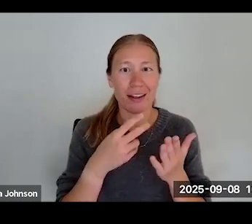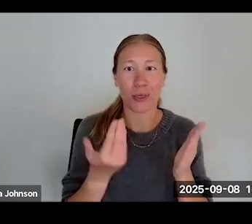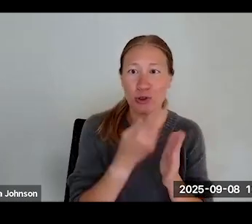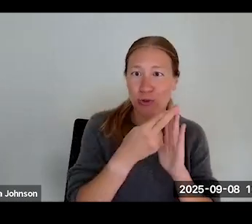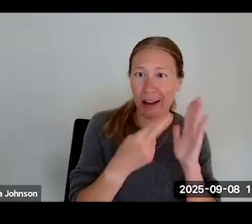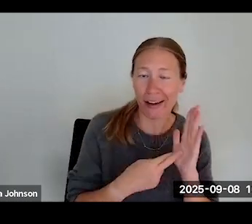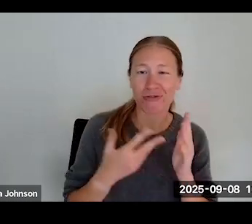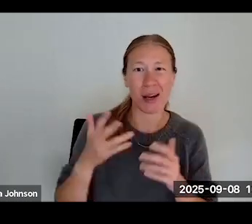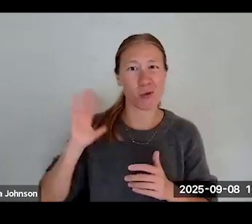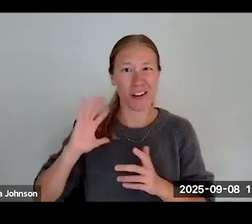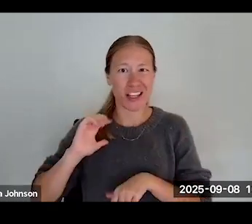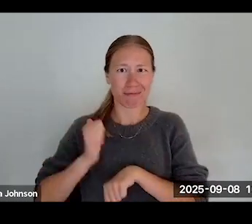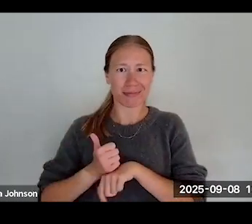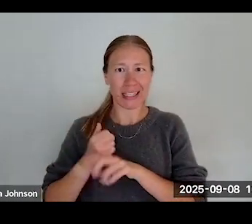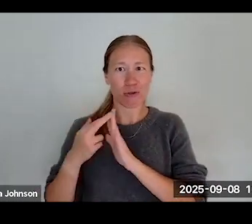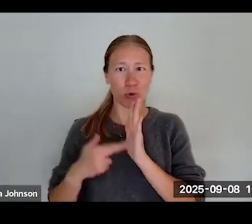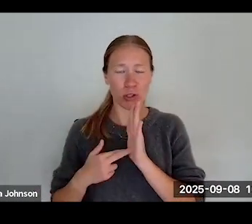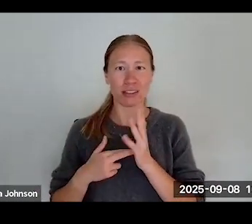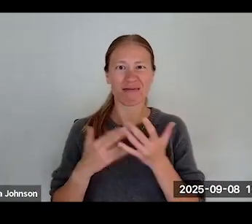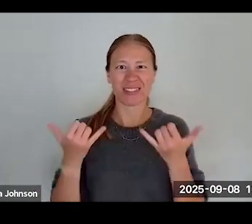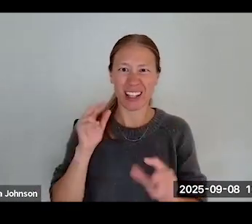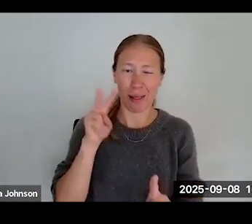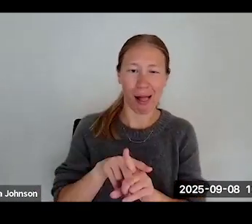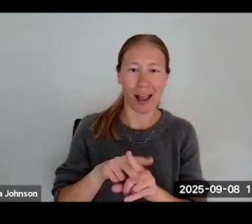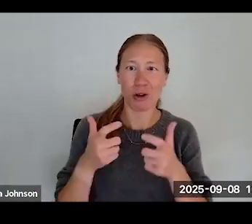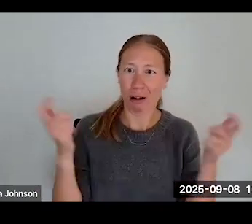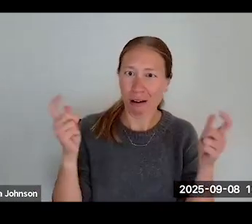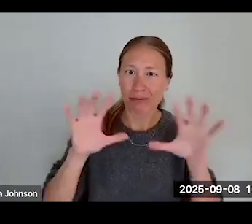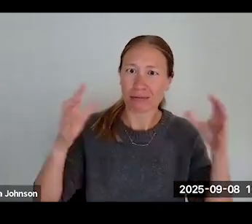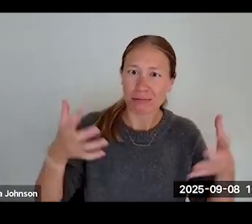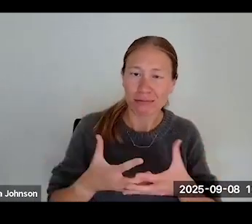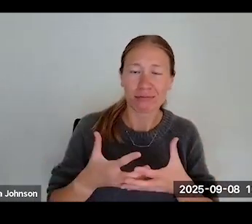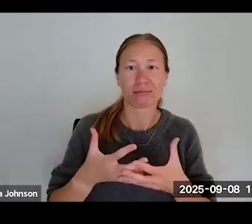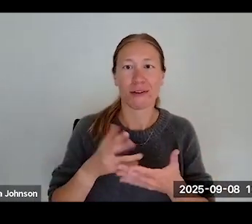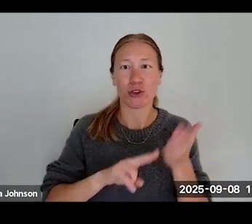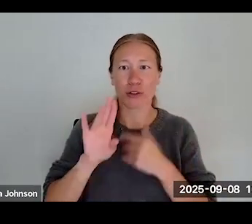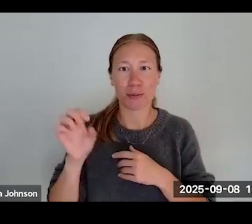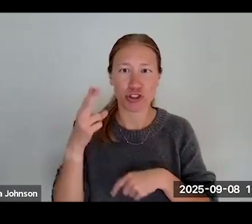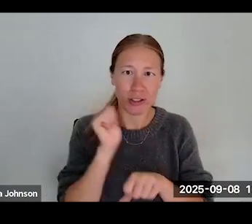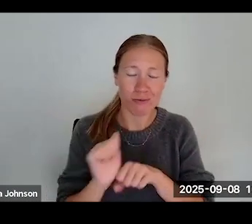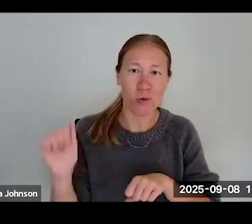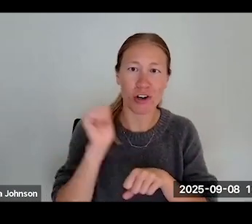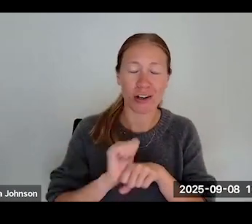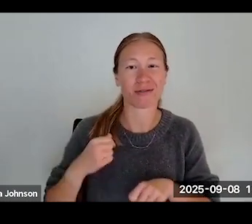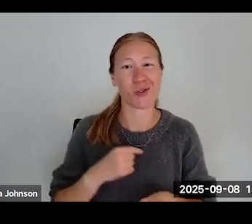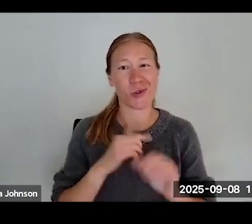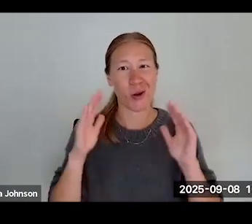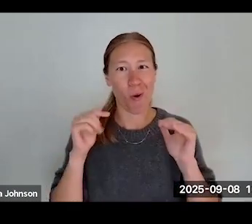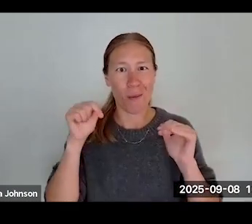apply to a large swath of what the University of Michigan does. And we really hope that this has helped clarify